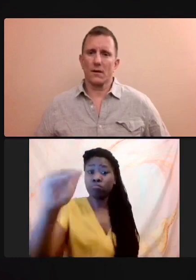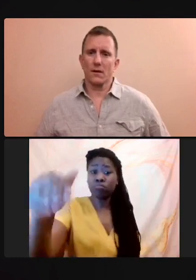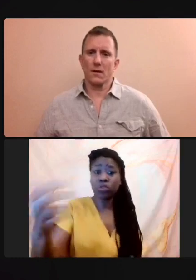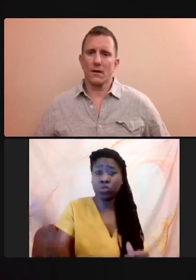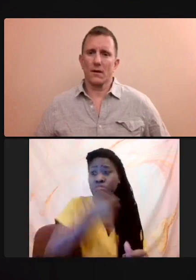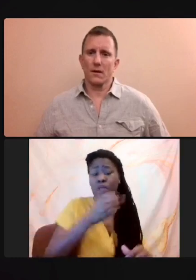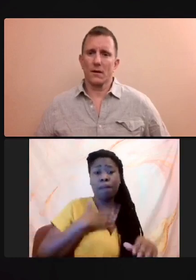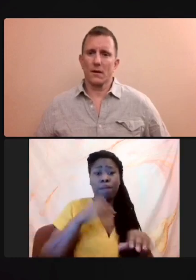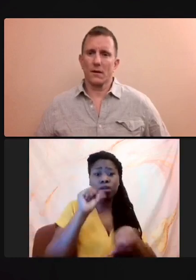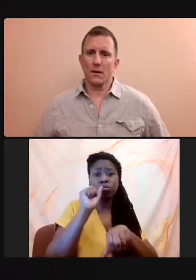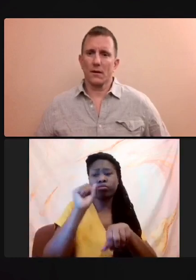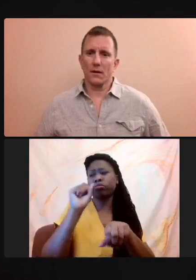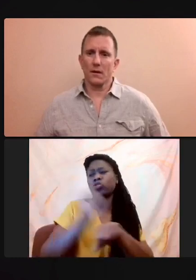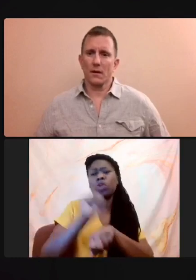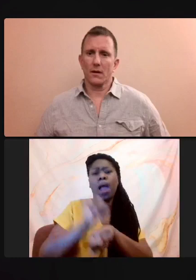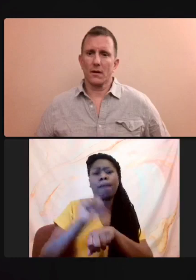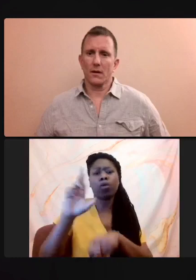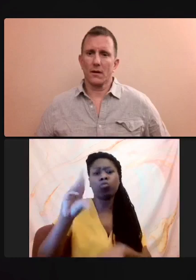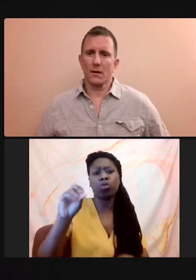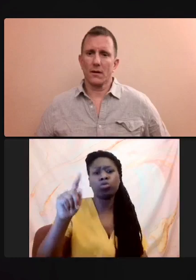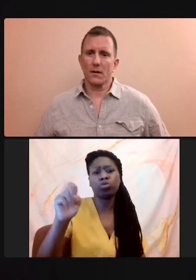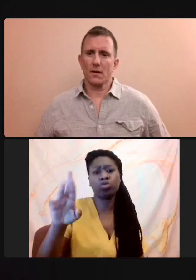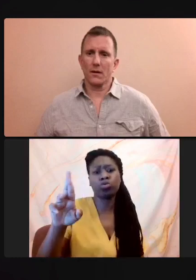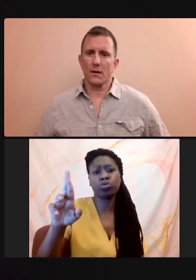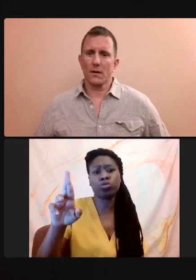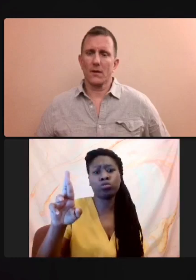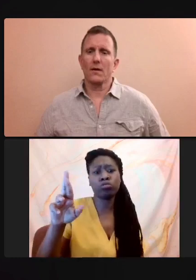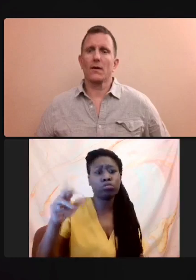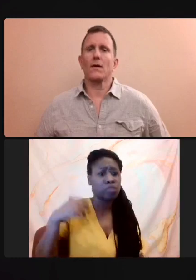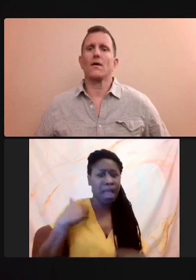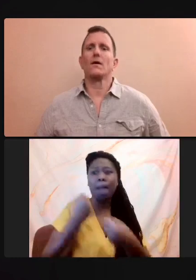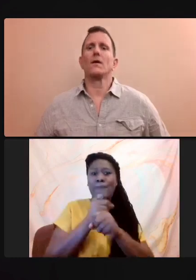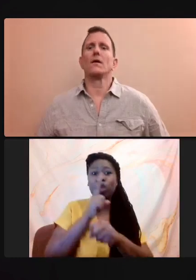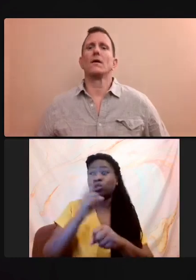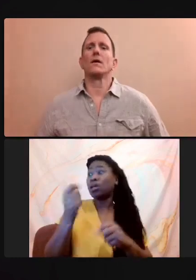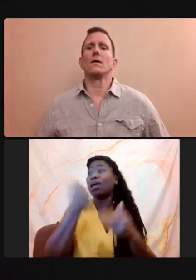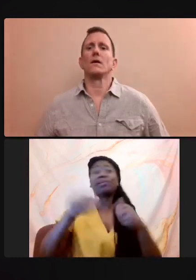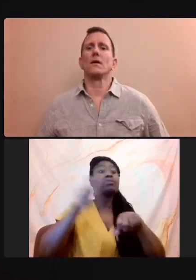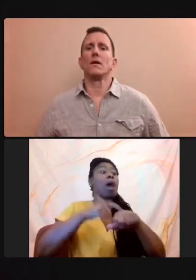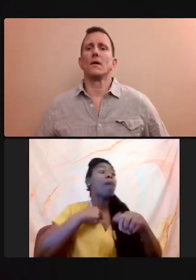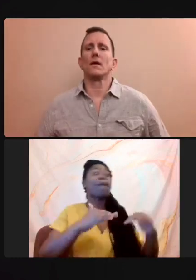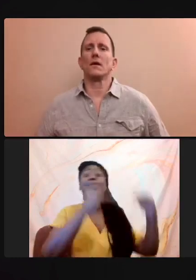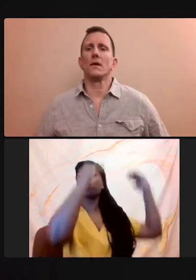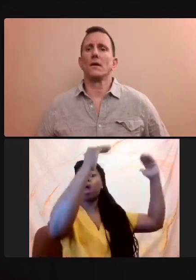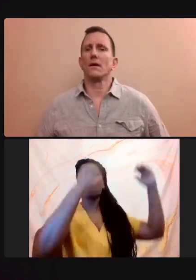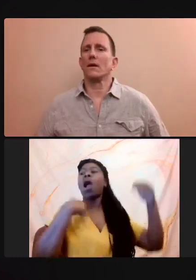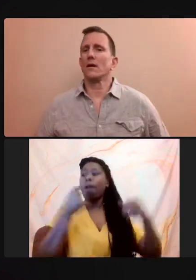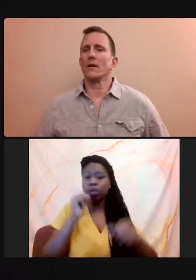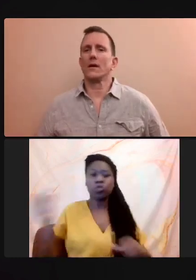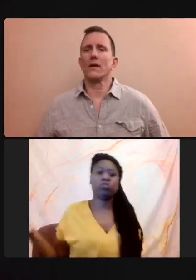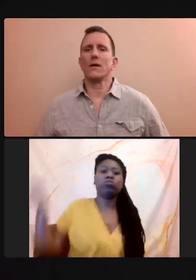So if I need an interpreter for something, do you mind doing a pro bono? If you say I'm not sure, then goodbye. Right?